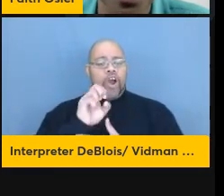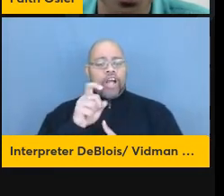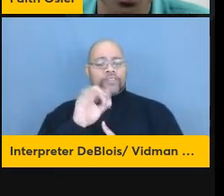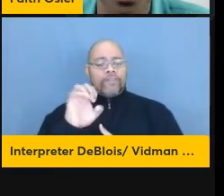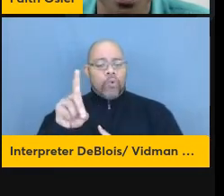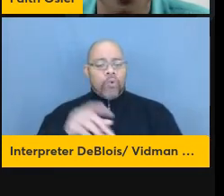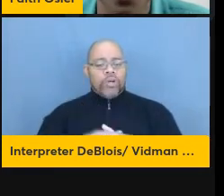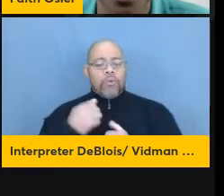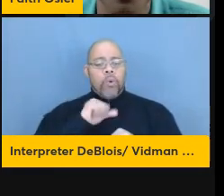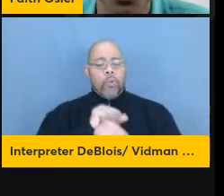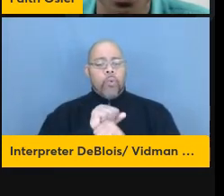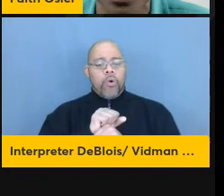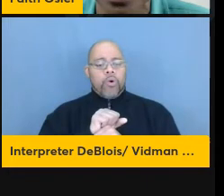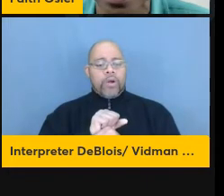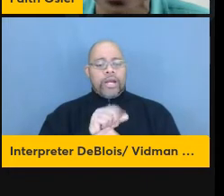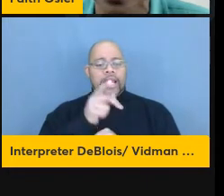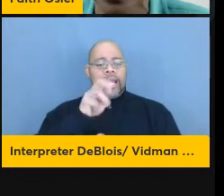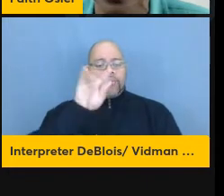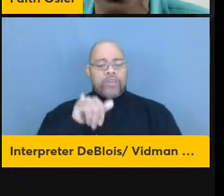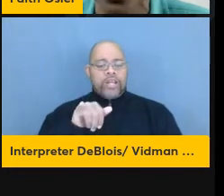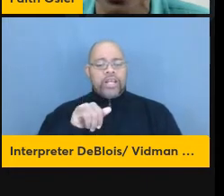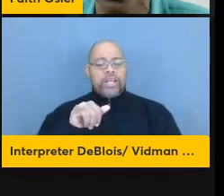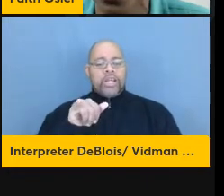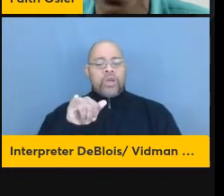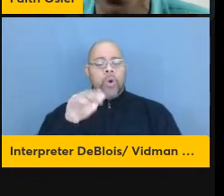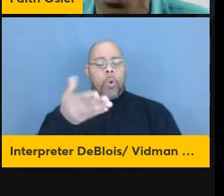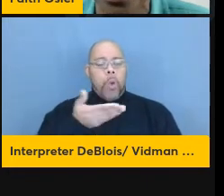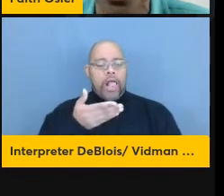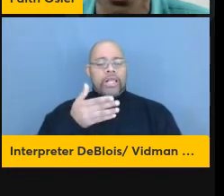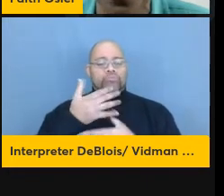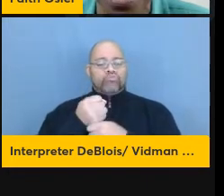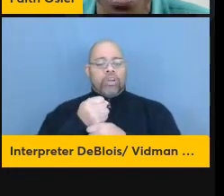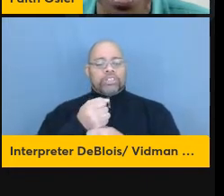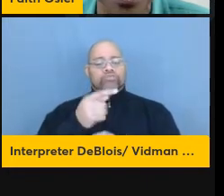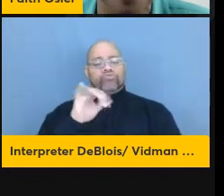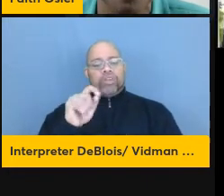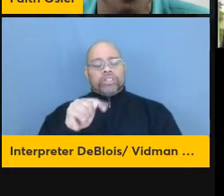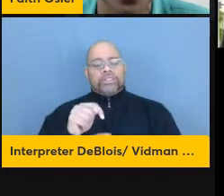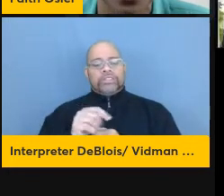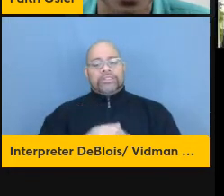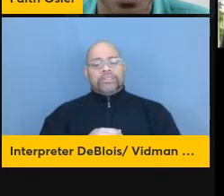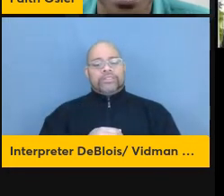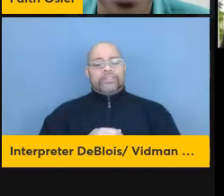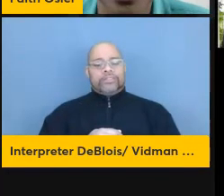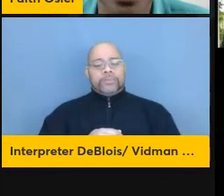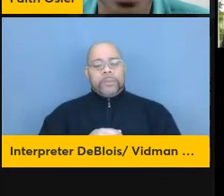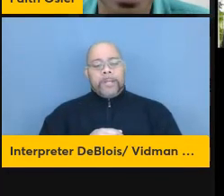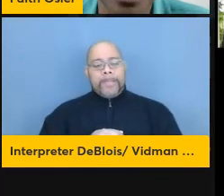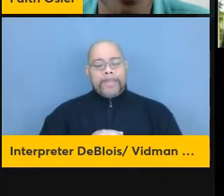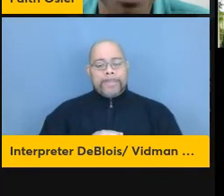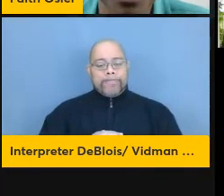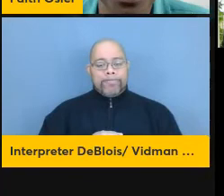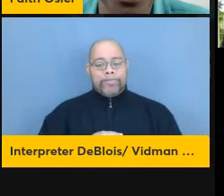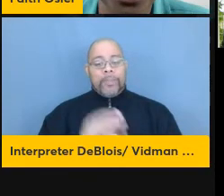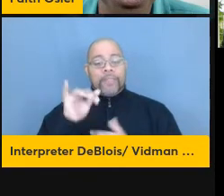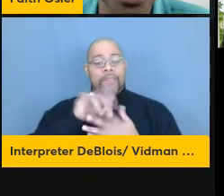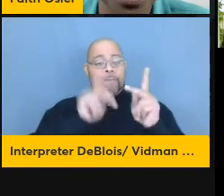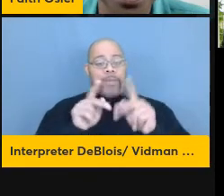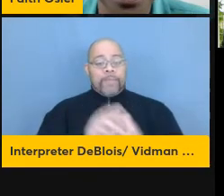worked at the kemri Wellcome Trust in Kenya, together with finding University. And these are the people who generated the